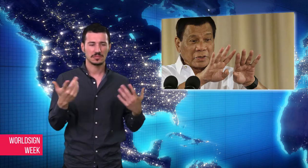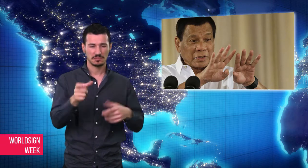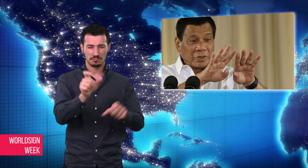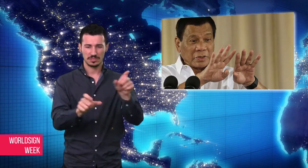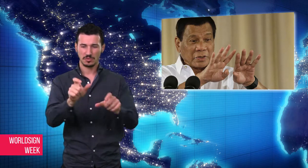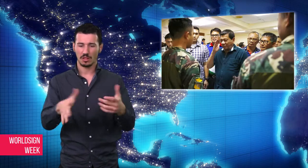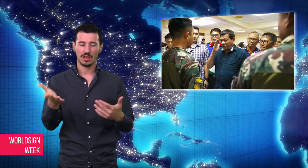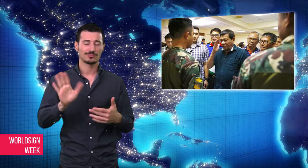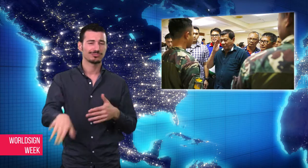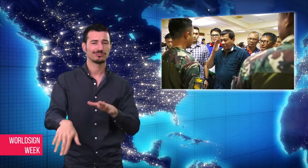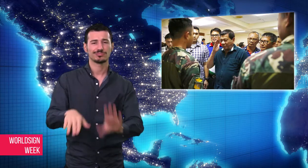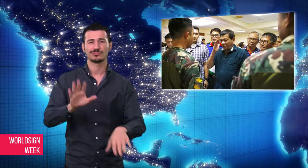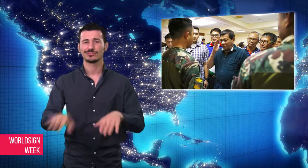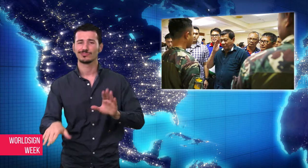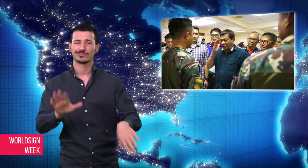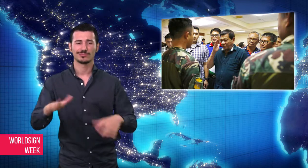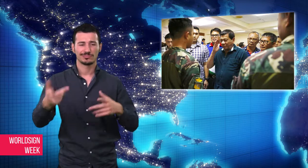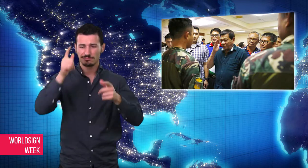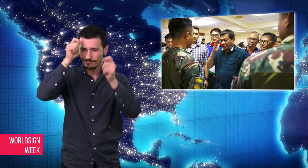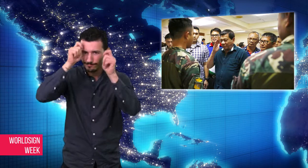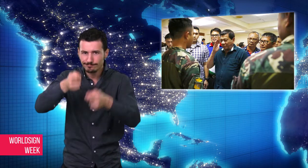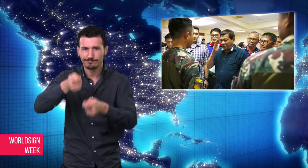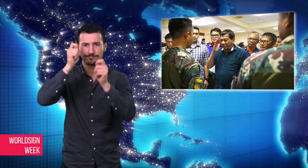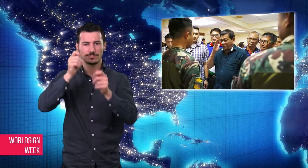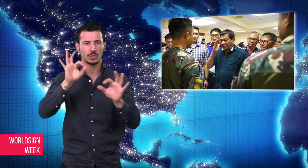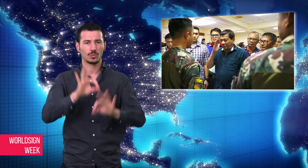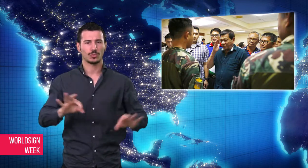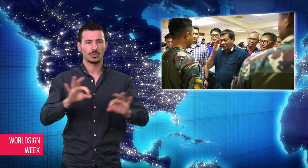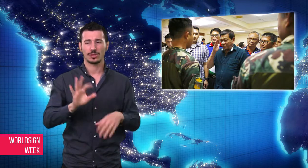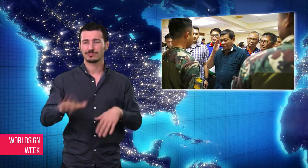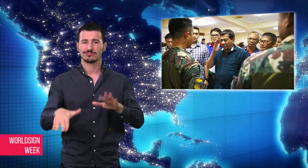explain away his controversial comments